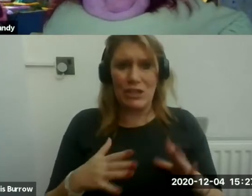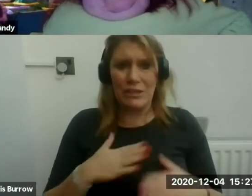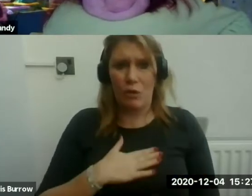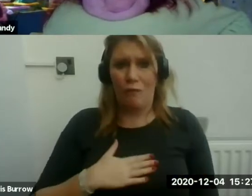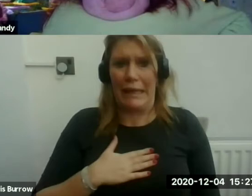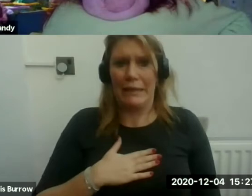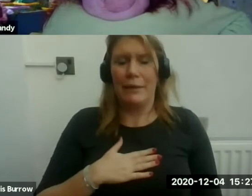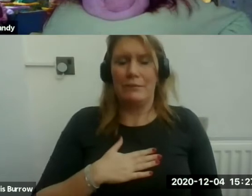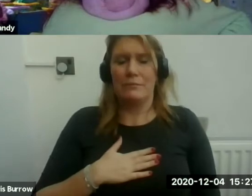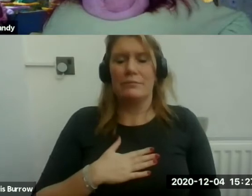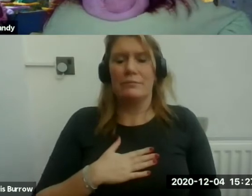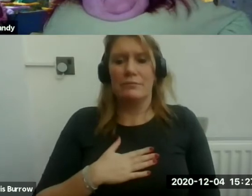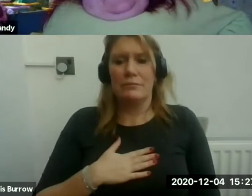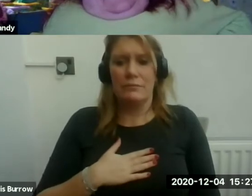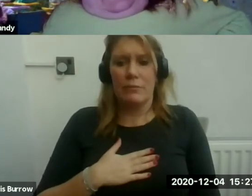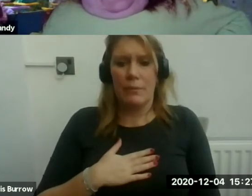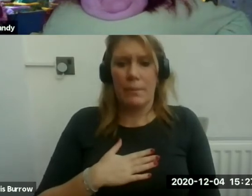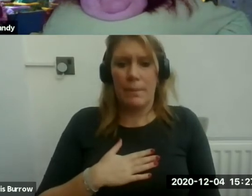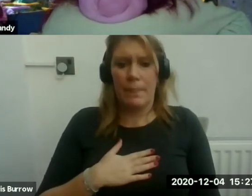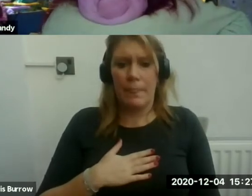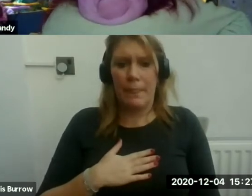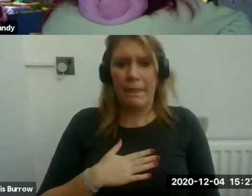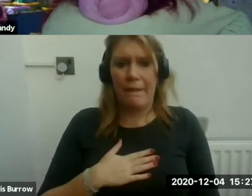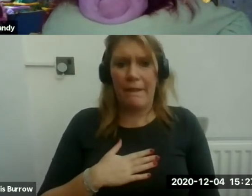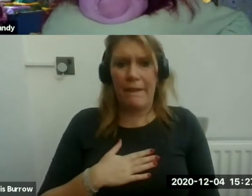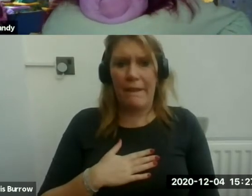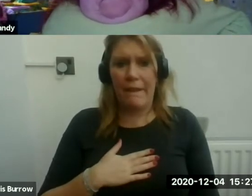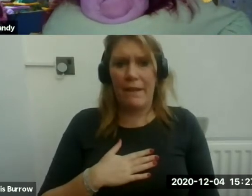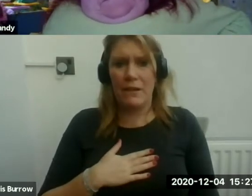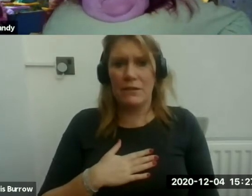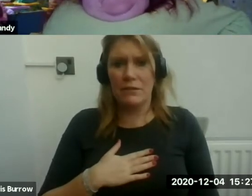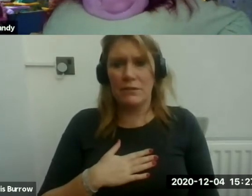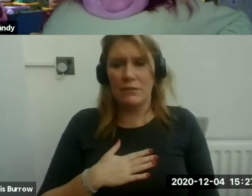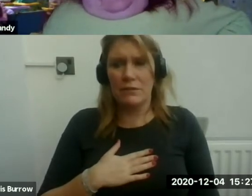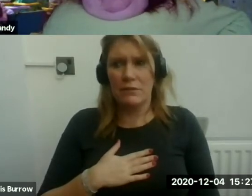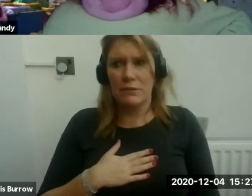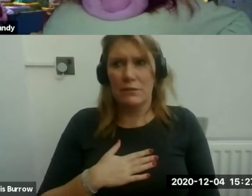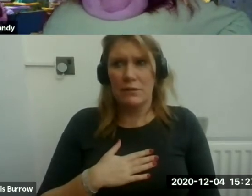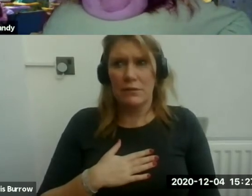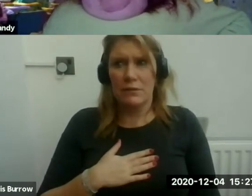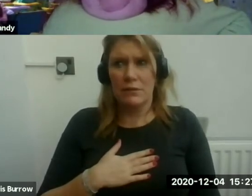were able, isn't it brilliant. (Audio interference).